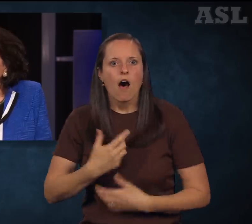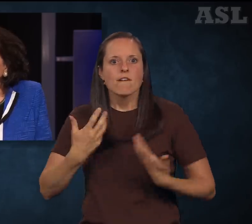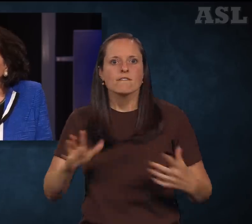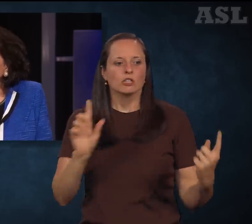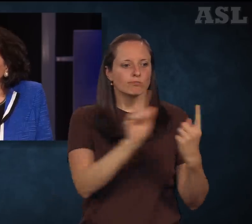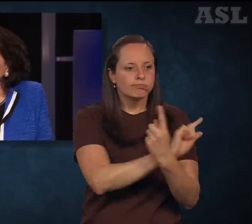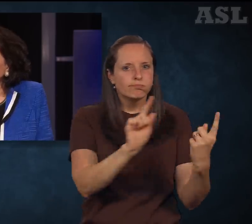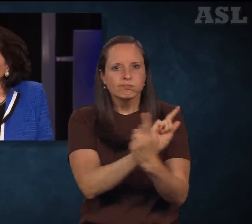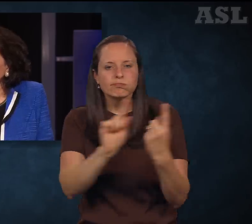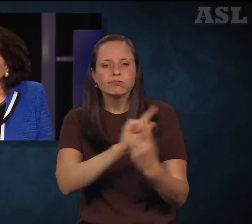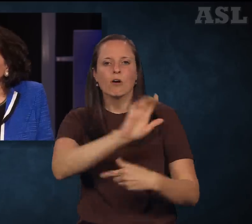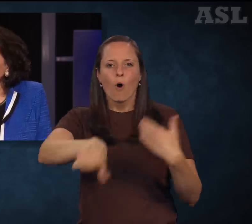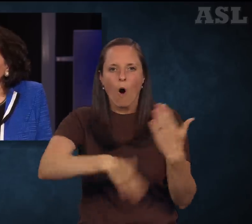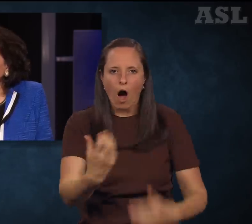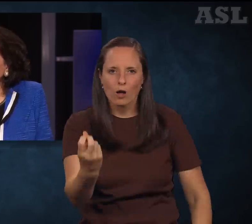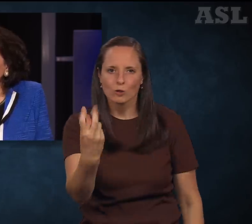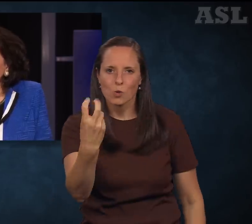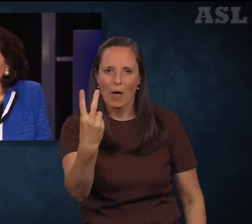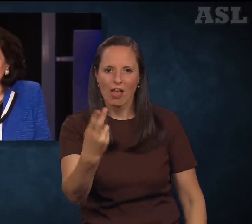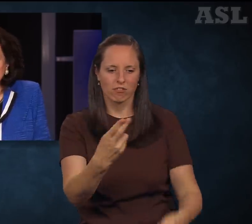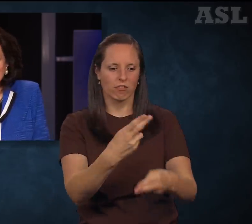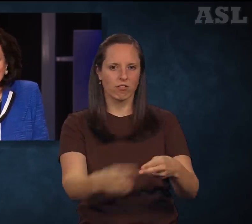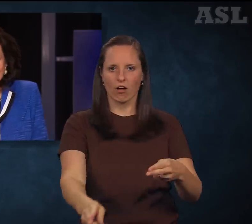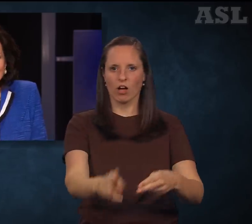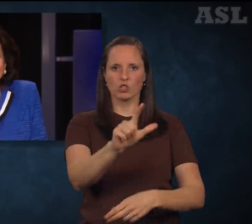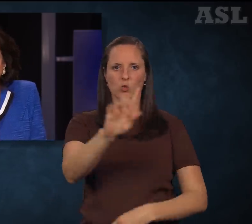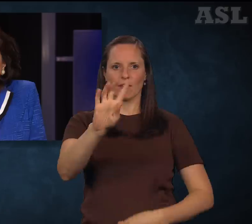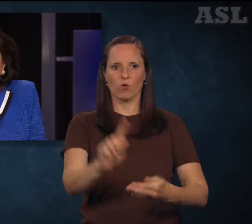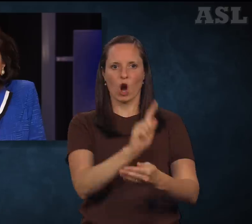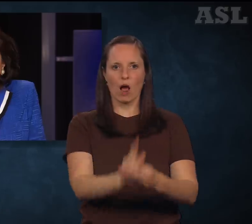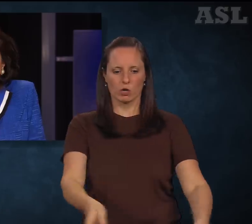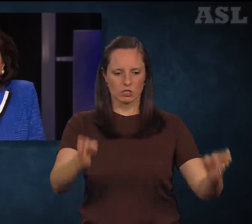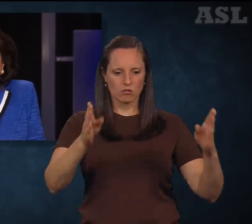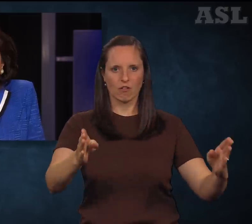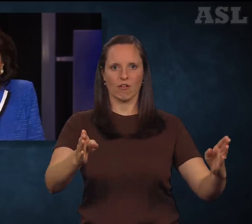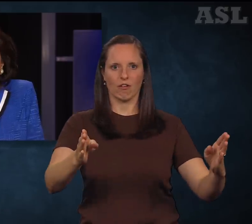FOR ME TO BE WITH MEMBERS OF